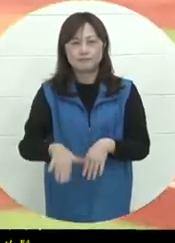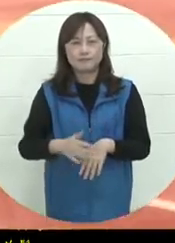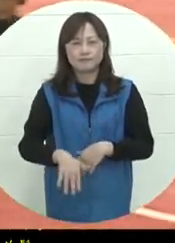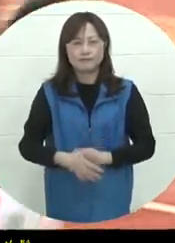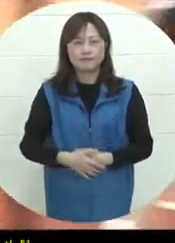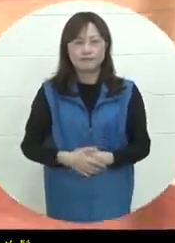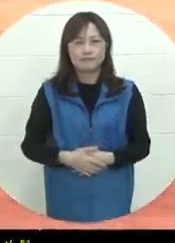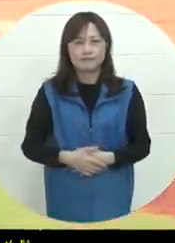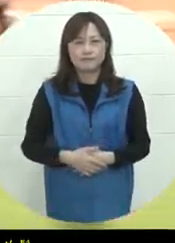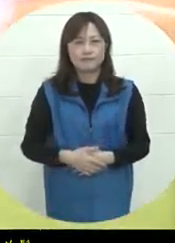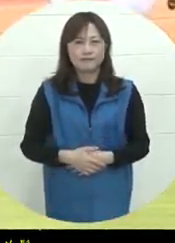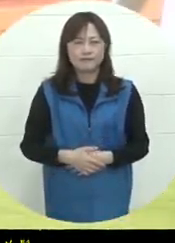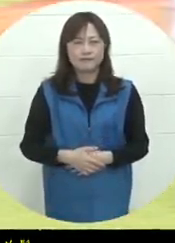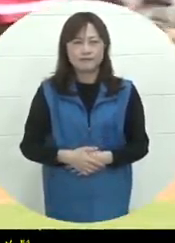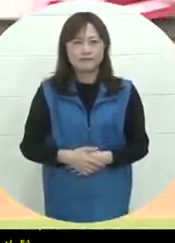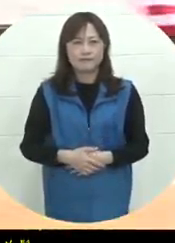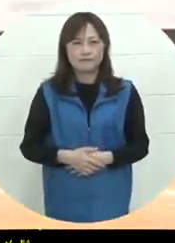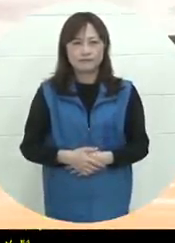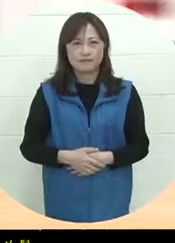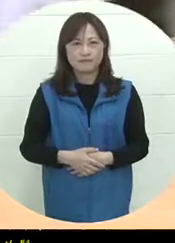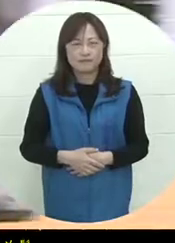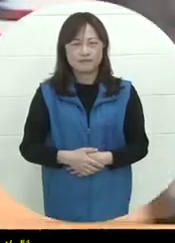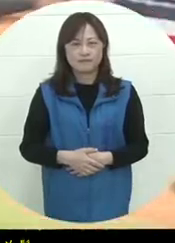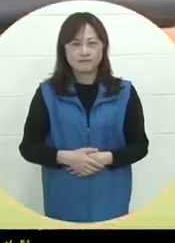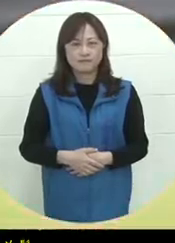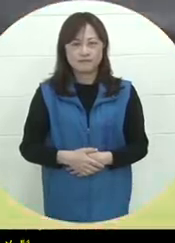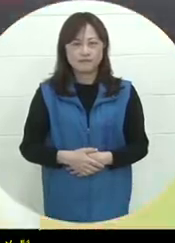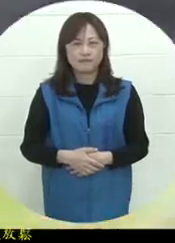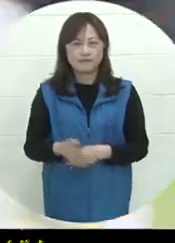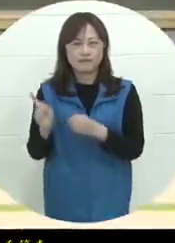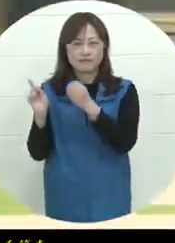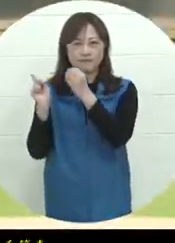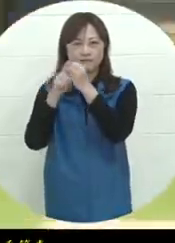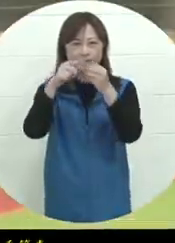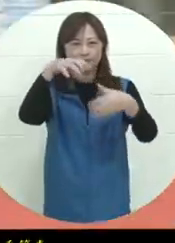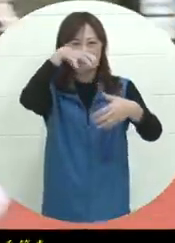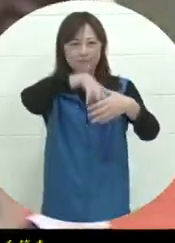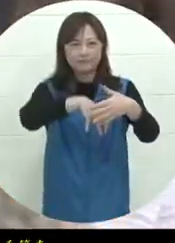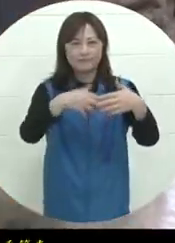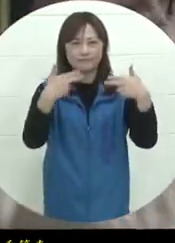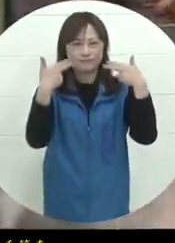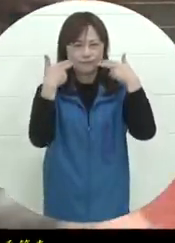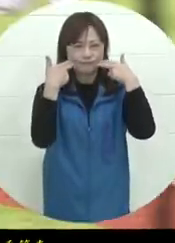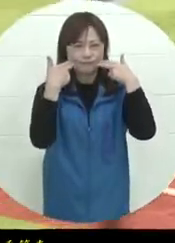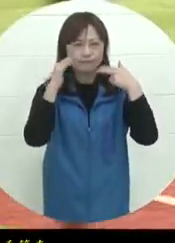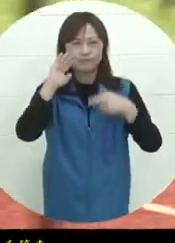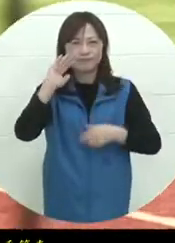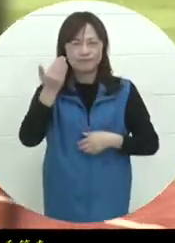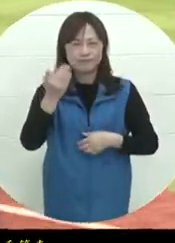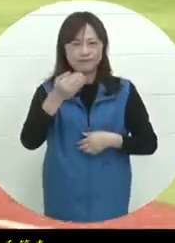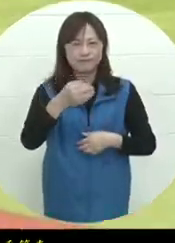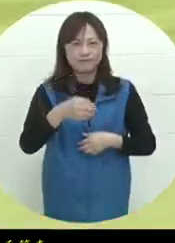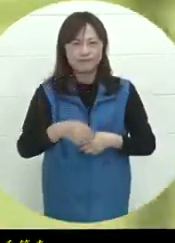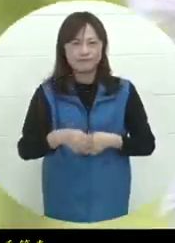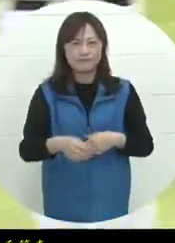Wow, this ball was hit as a foul ball in the infield. It was just a foul ball on the third base boundary. It